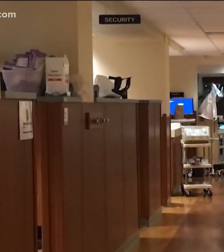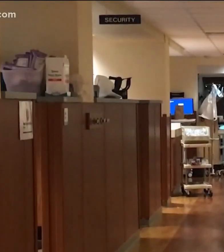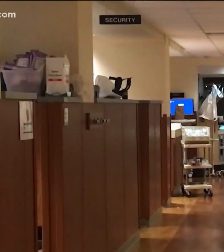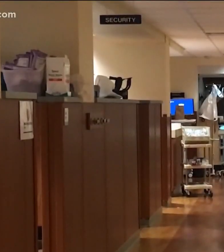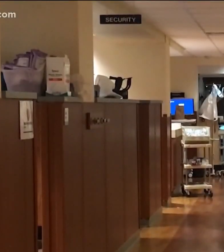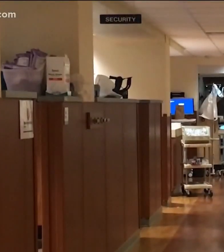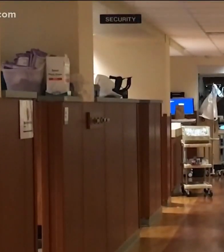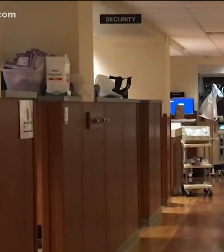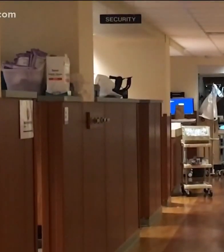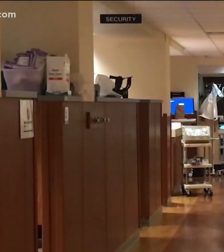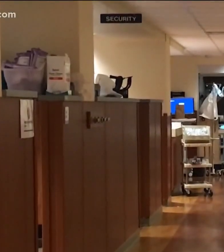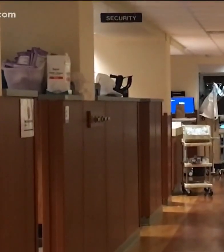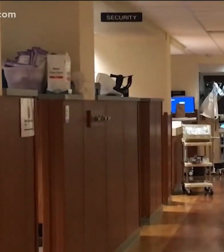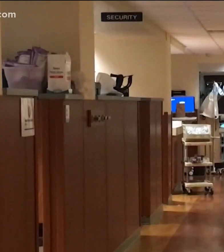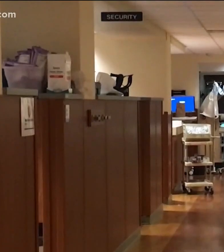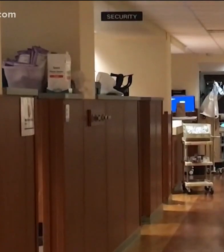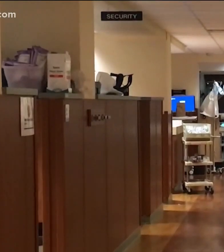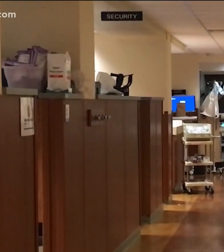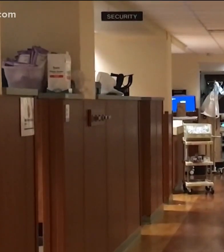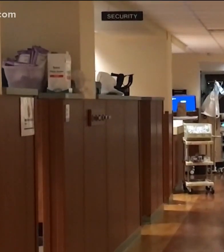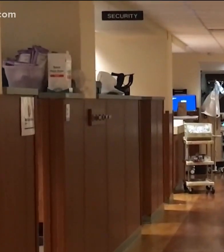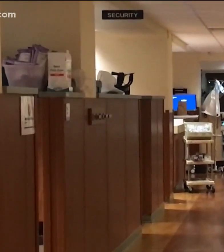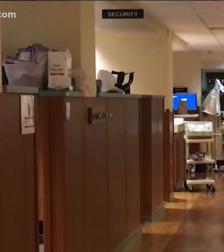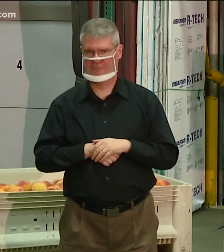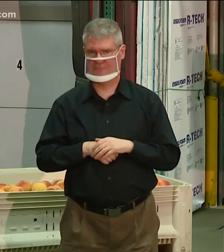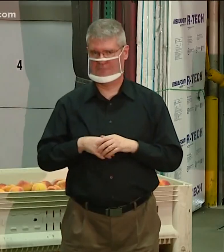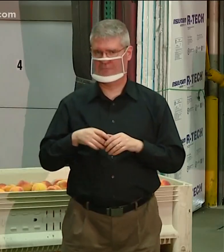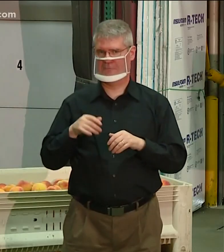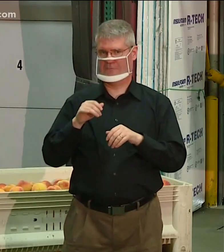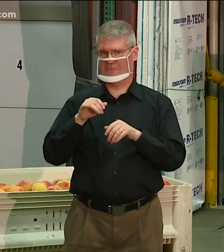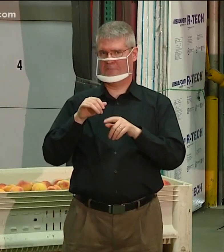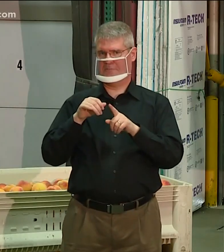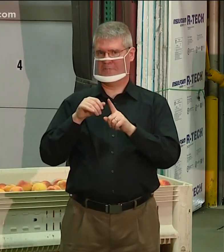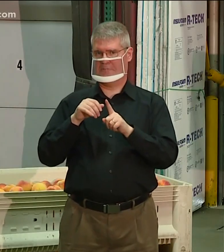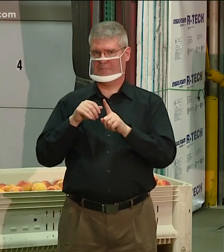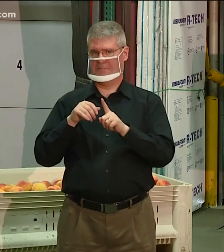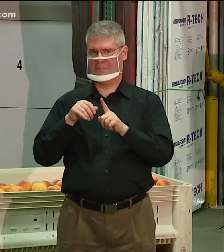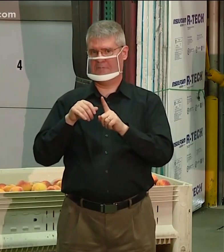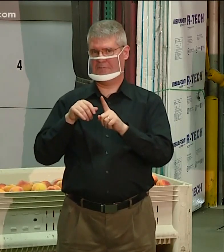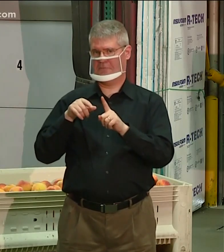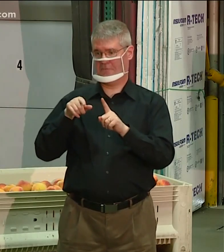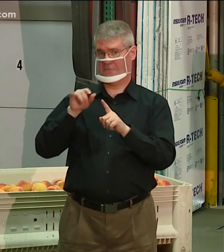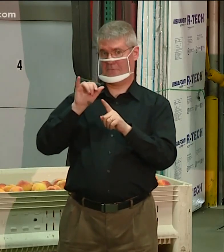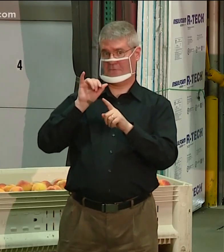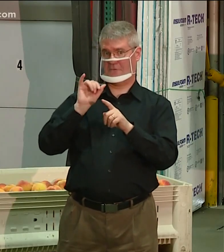THAT SUCCESS AT A FASTER RATE. FASTER RATE.